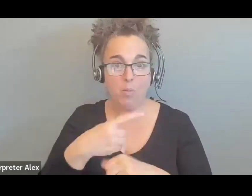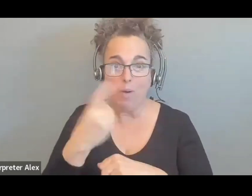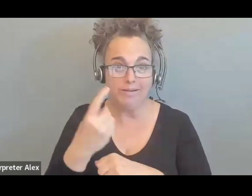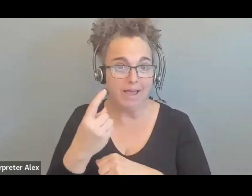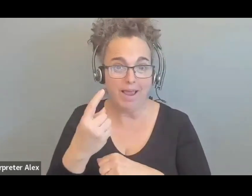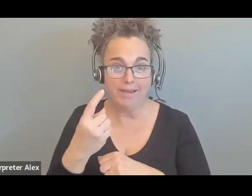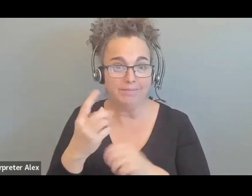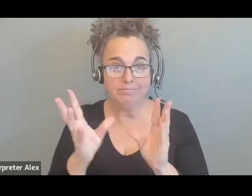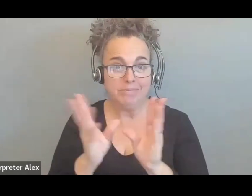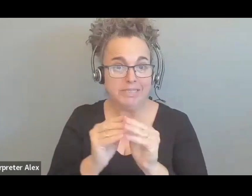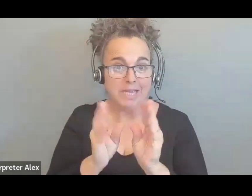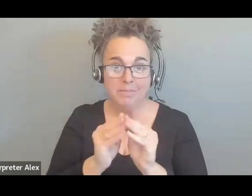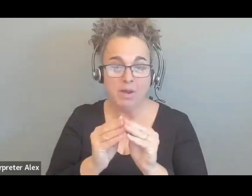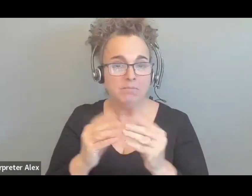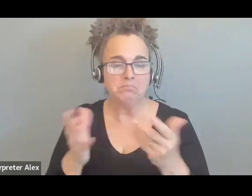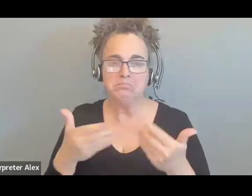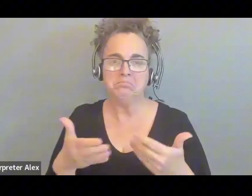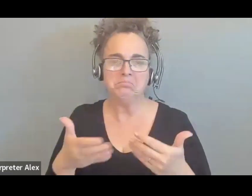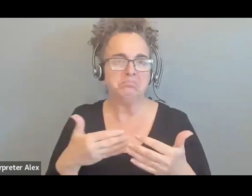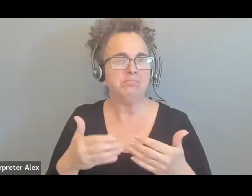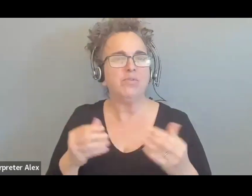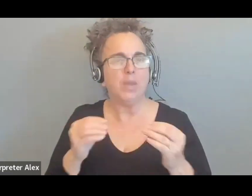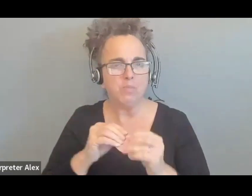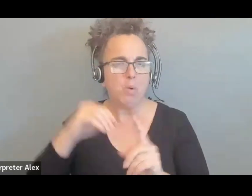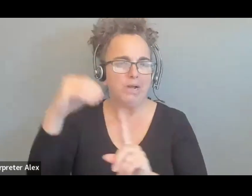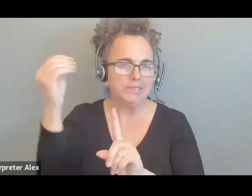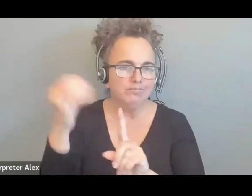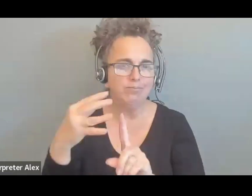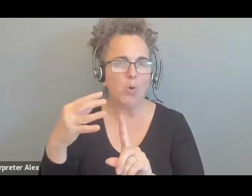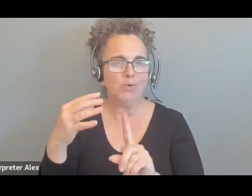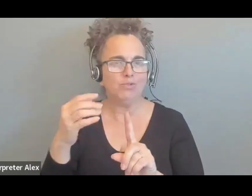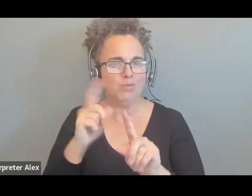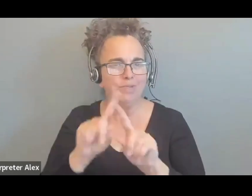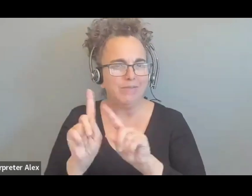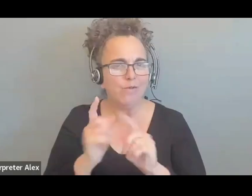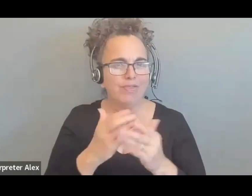and I think the more exposed we are to it, which I think is what Kelsey was saying,